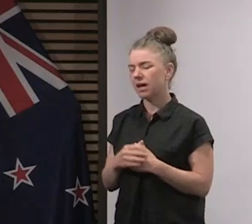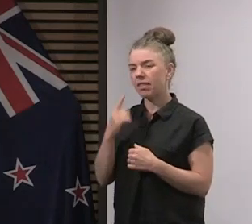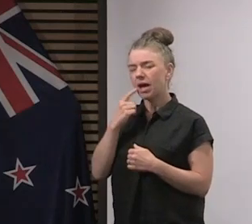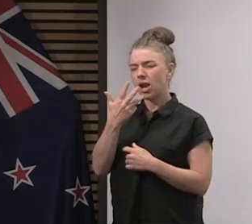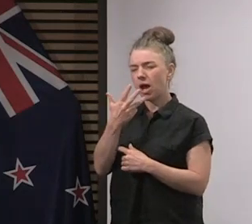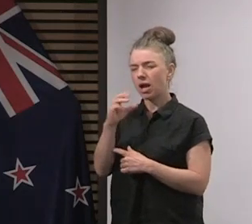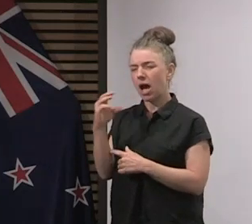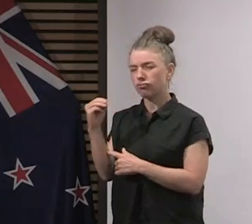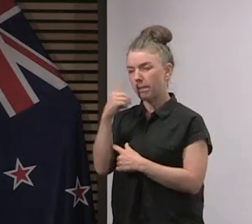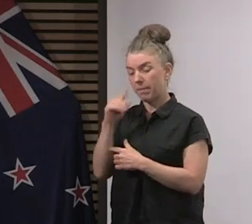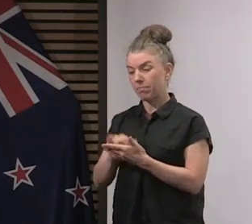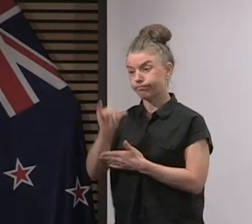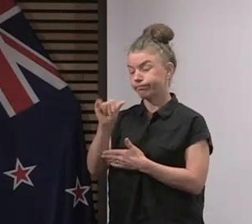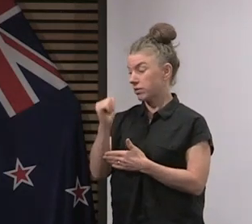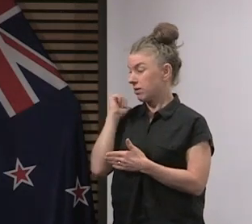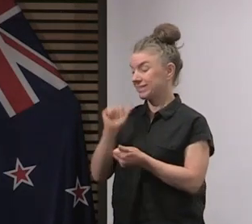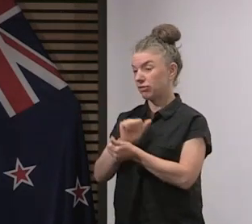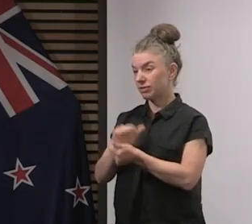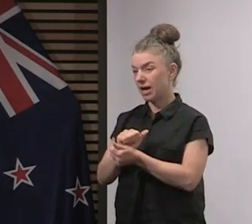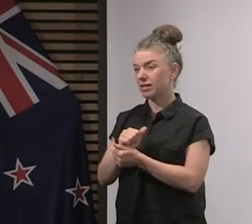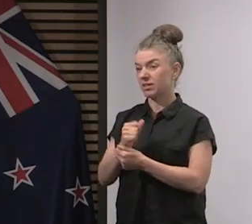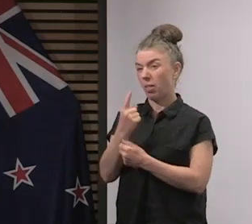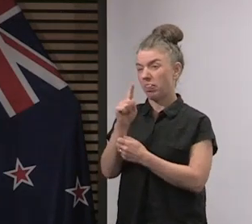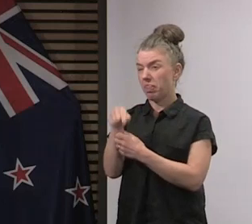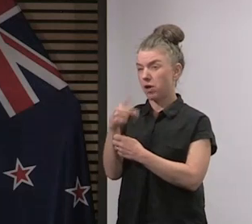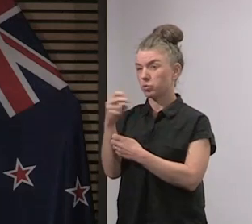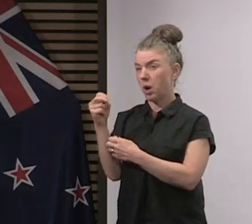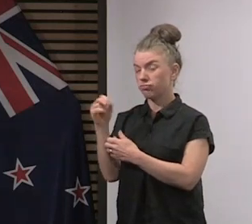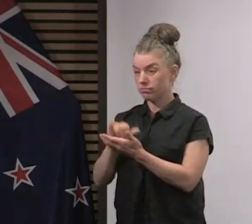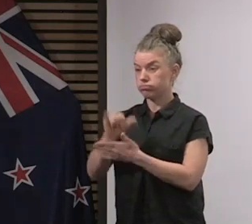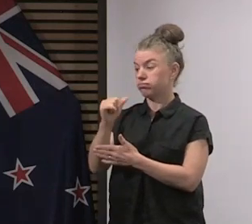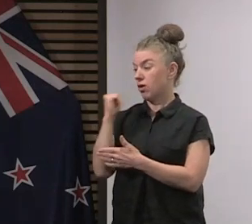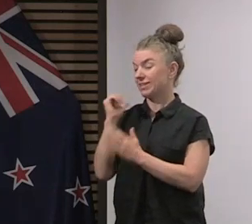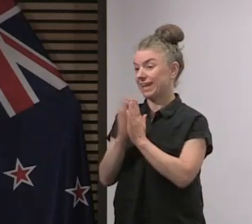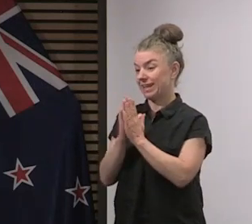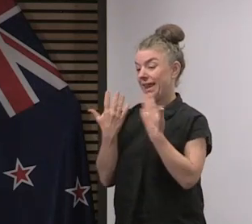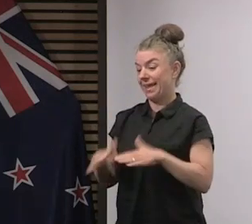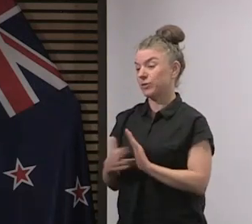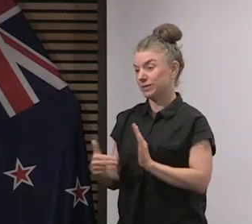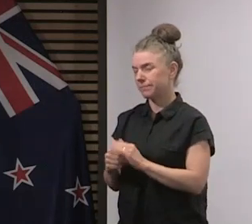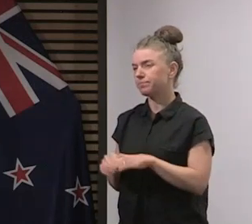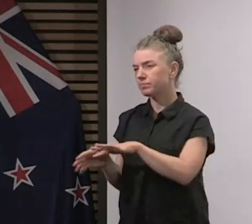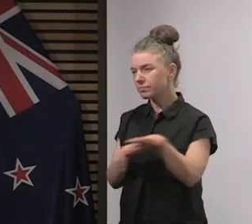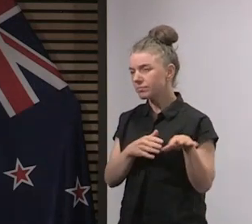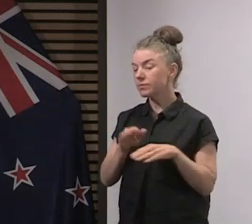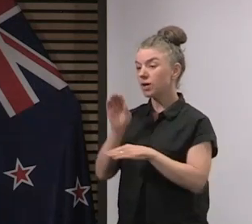five days. There are around 1,000 - 900 departed on